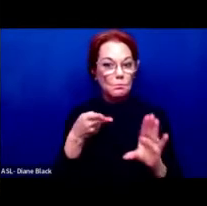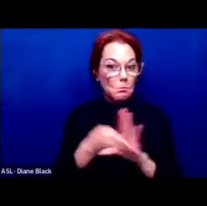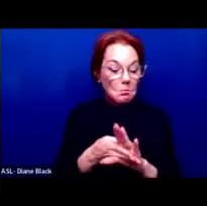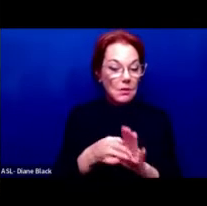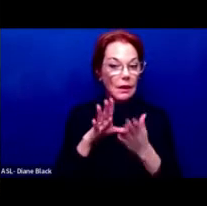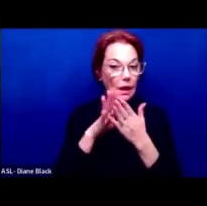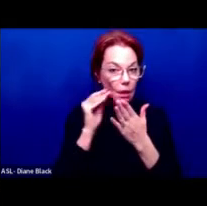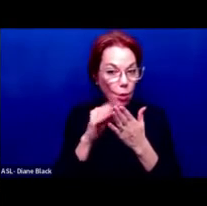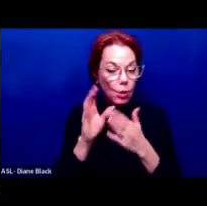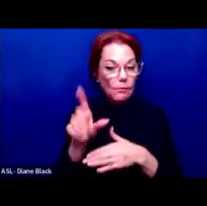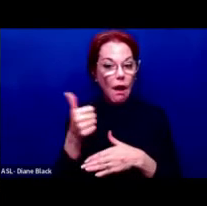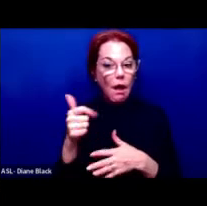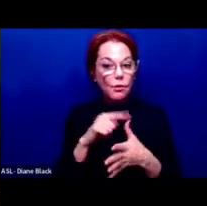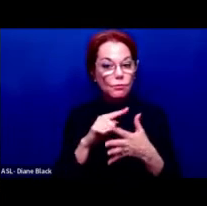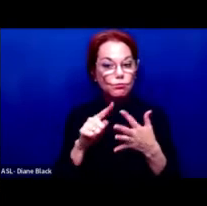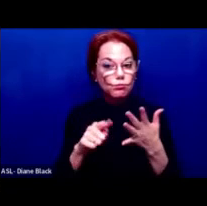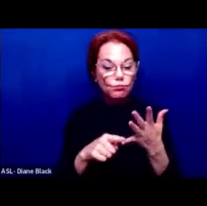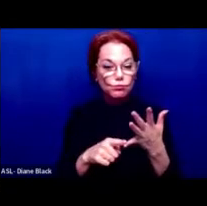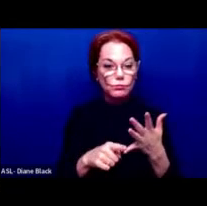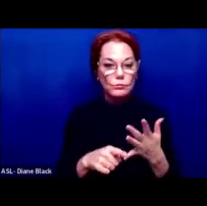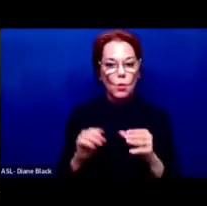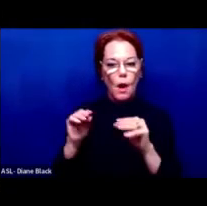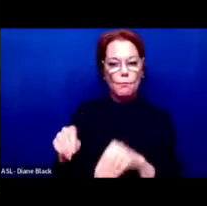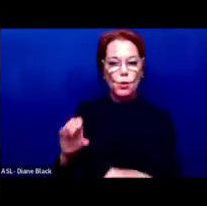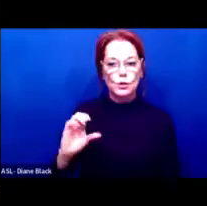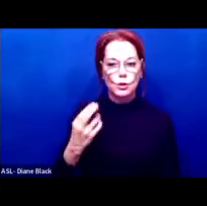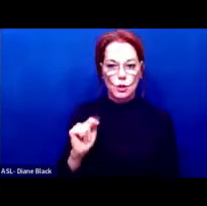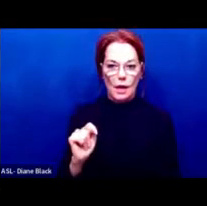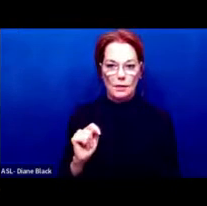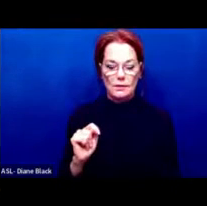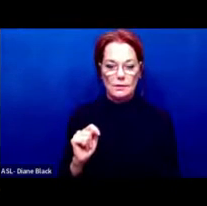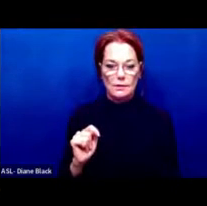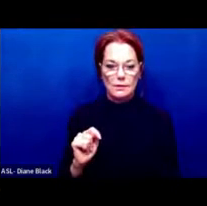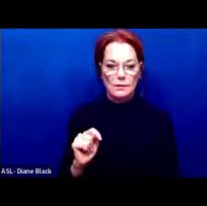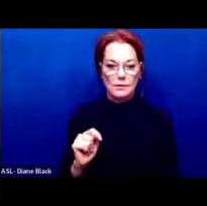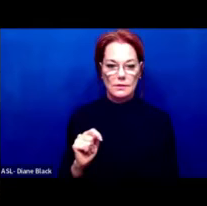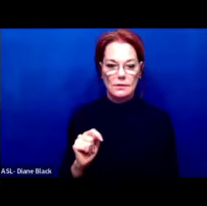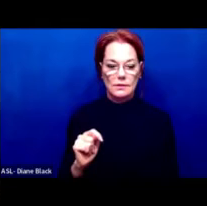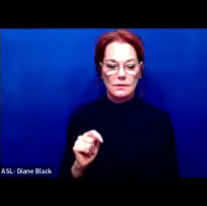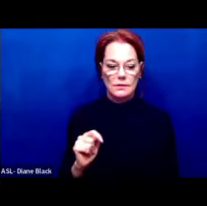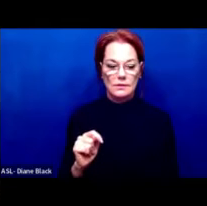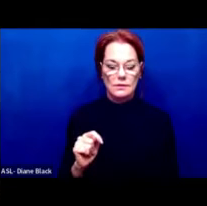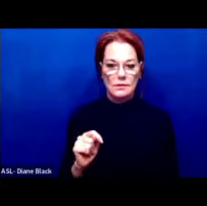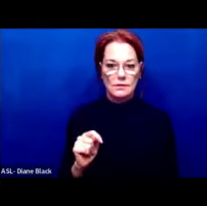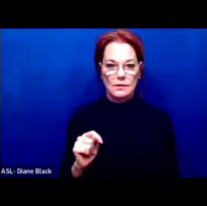are that are coming up. So I wanted to put that in there. And I think that that ends it, and